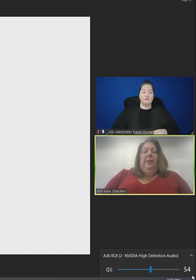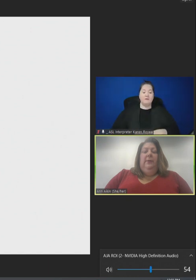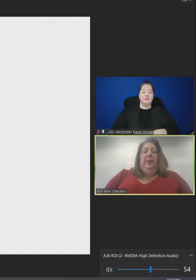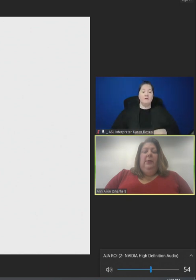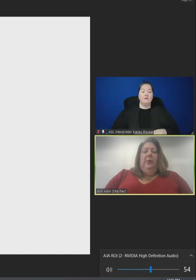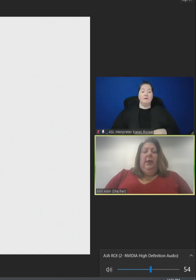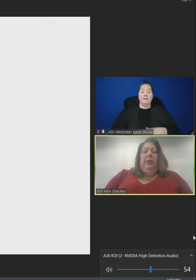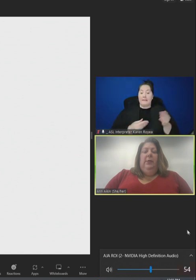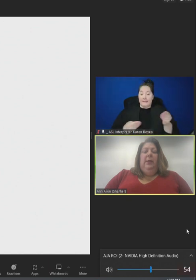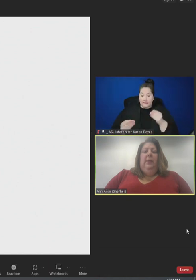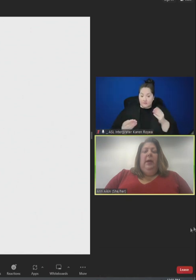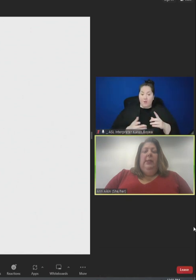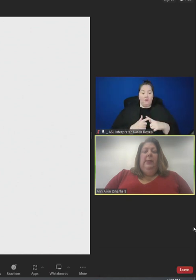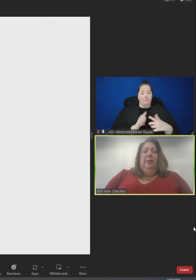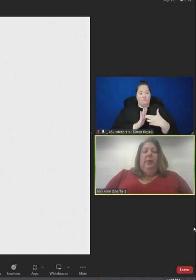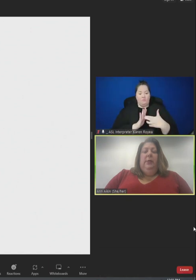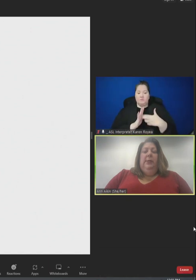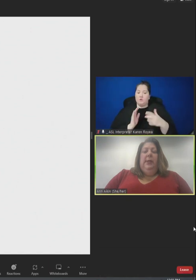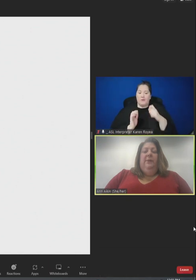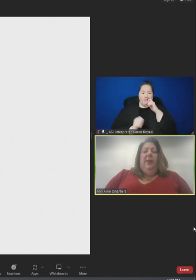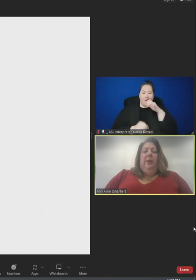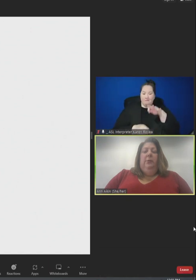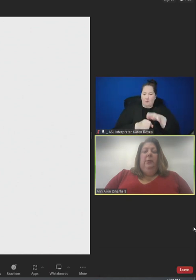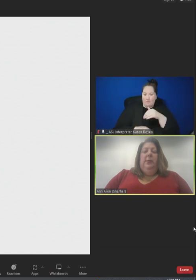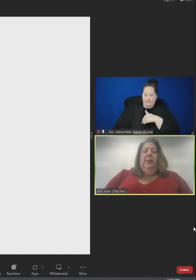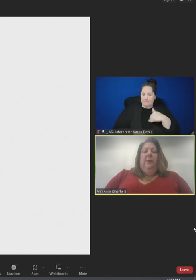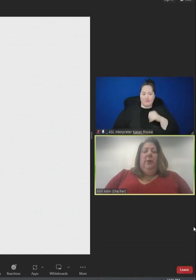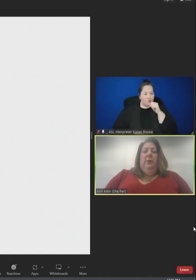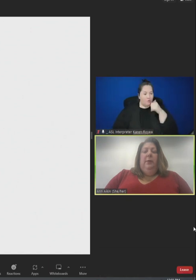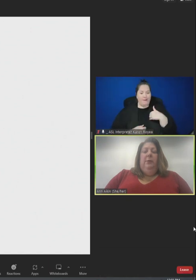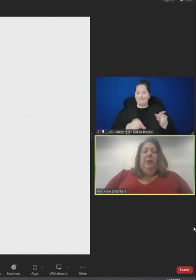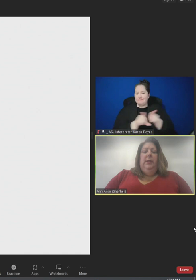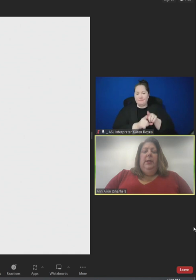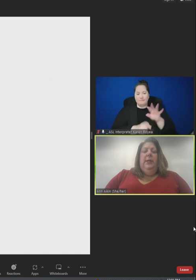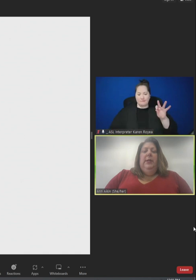the Advisory Council and are not subject to the same rules as the voting members.